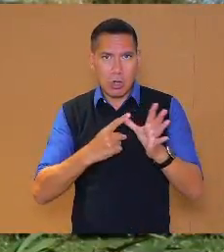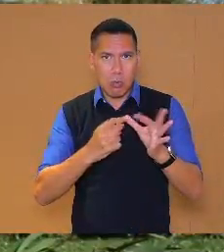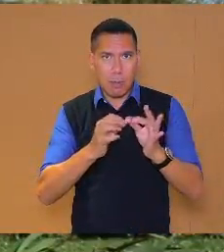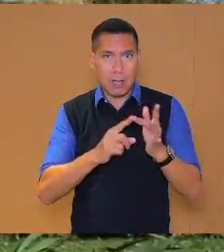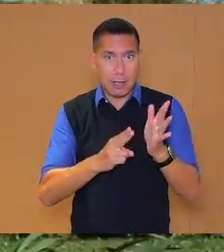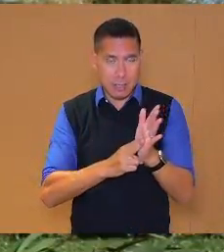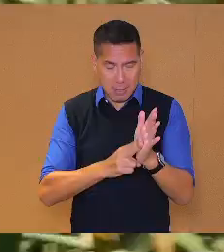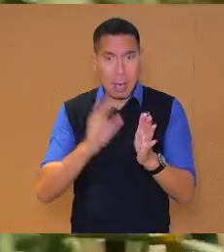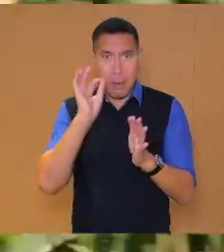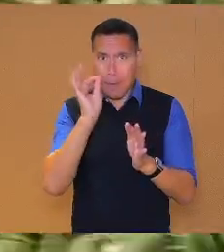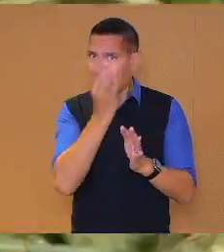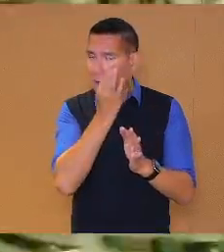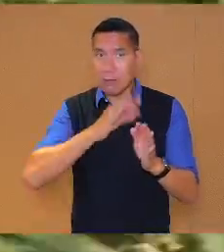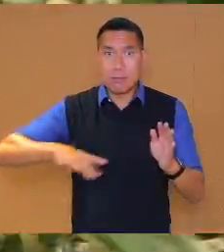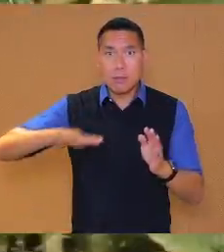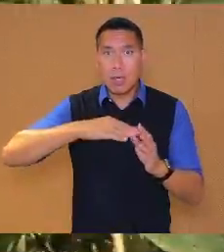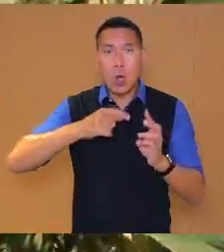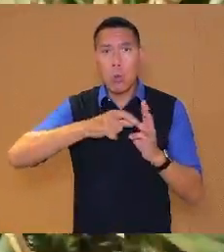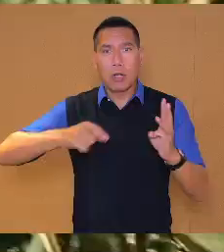Parkland is located on the lands of the Wurundjeri people